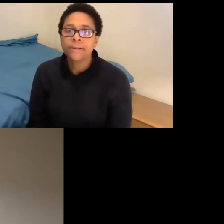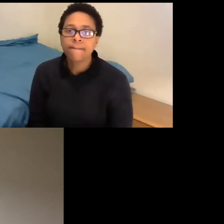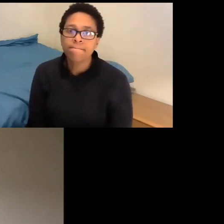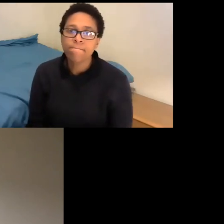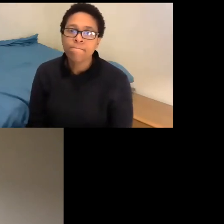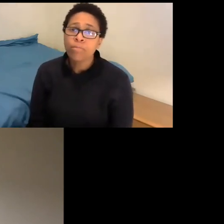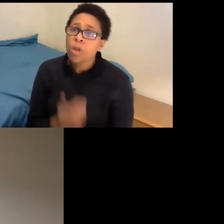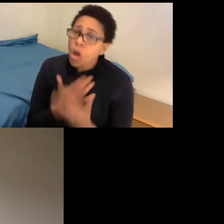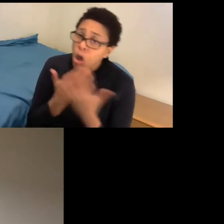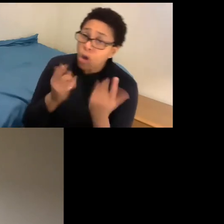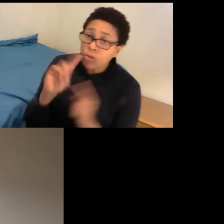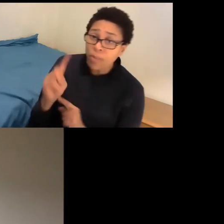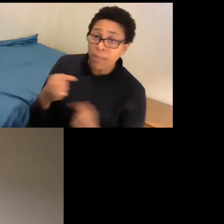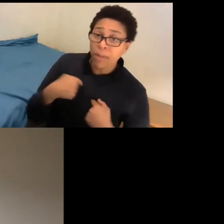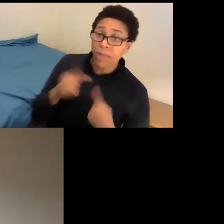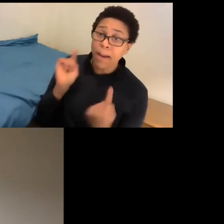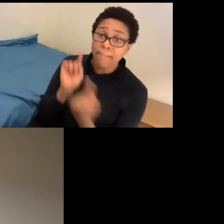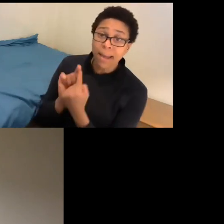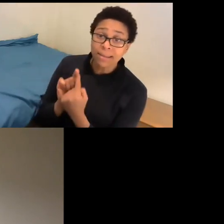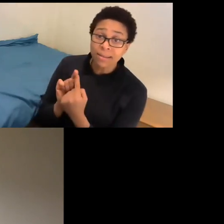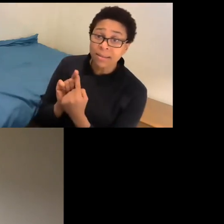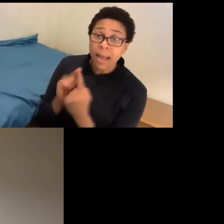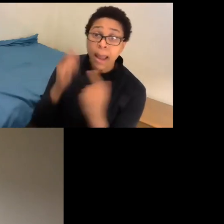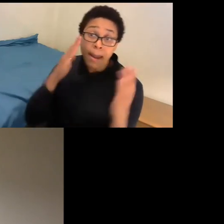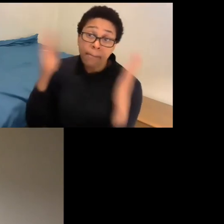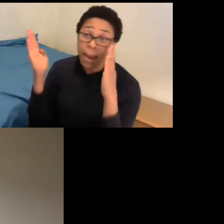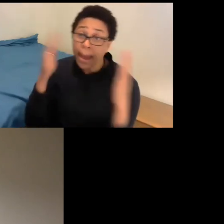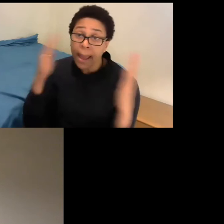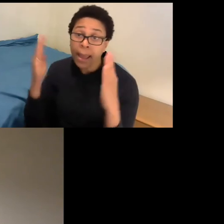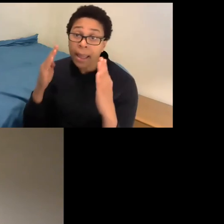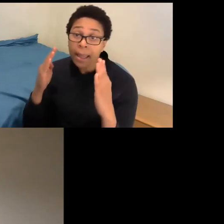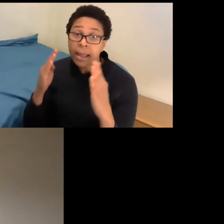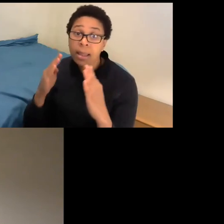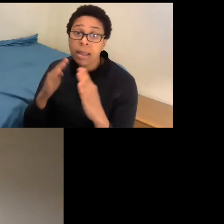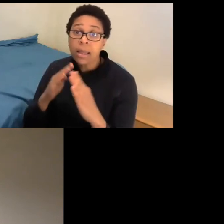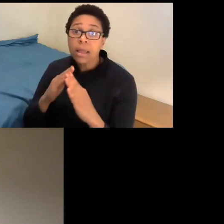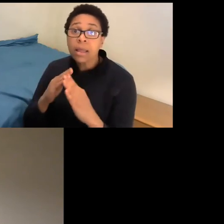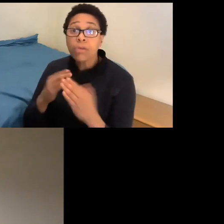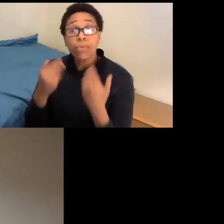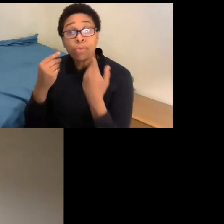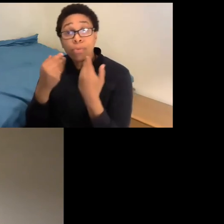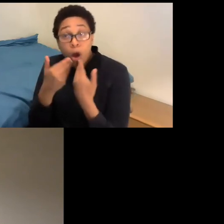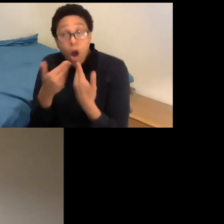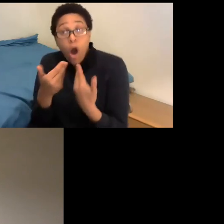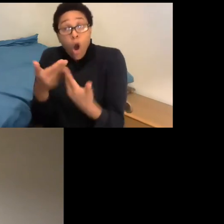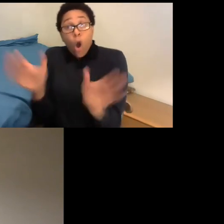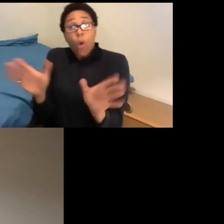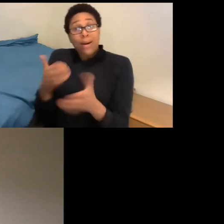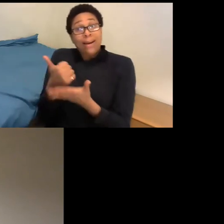met in Malaysia who are openly gay and Muslim or not so openly gay and Muslim, a lot what they said was, Look, we understand